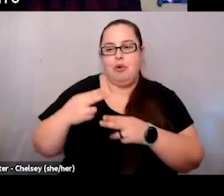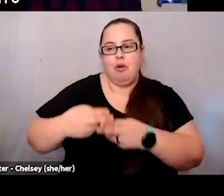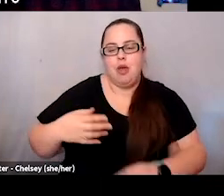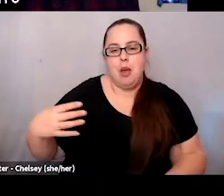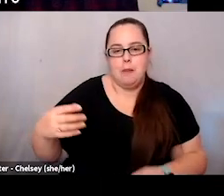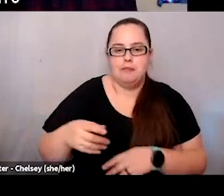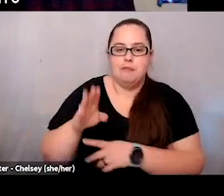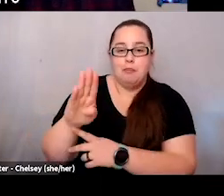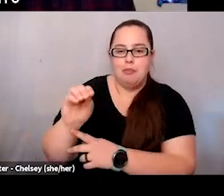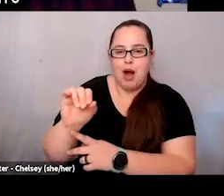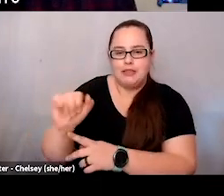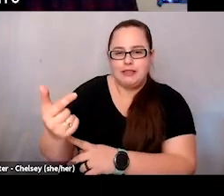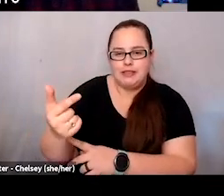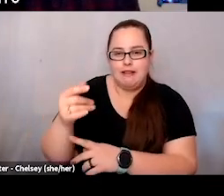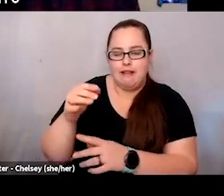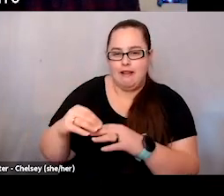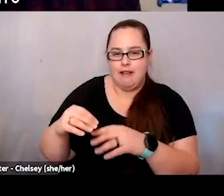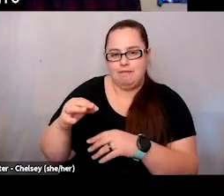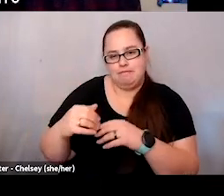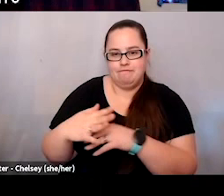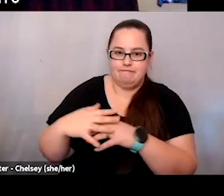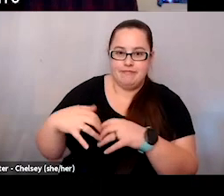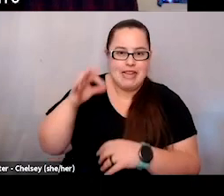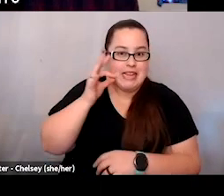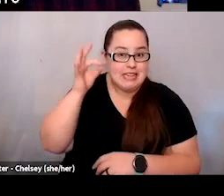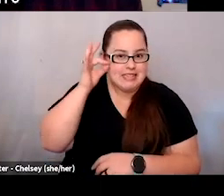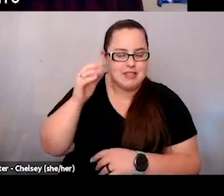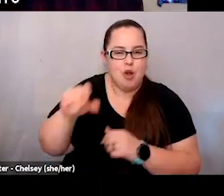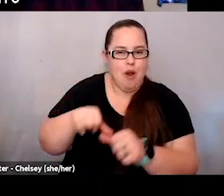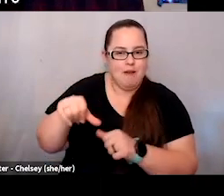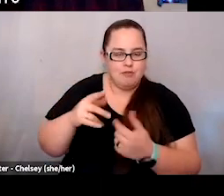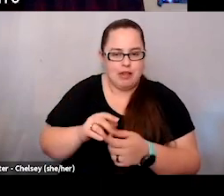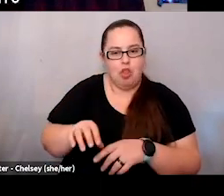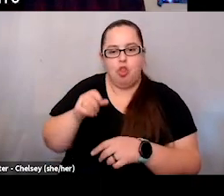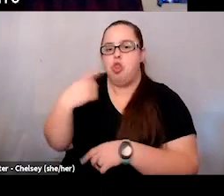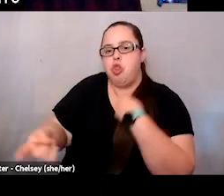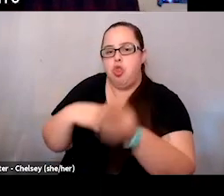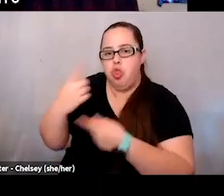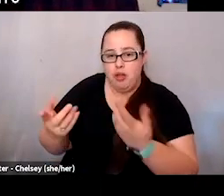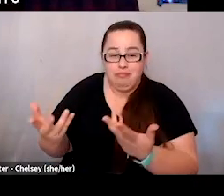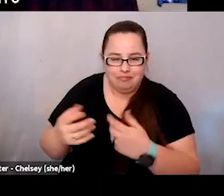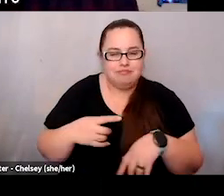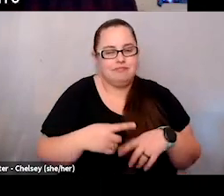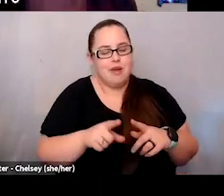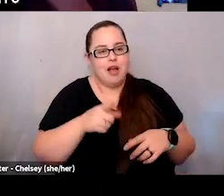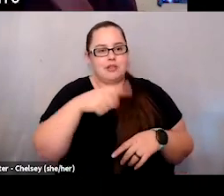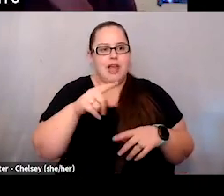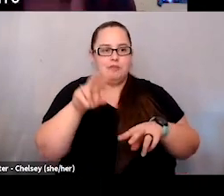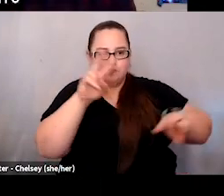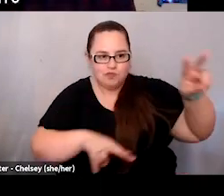Indians Around is what some people refer to the BIA as. But they oversee again,